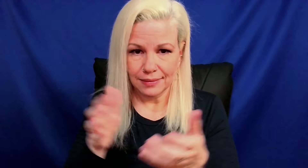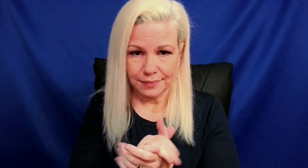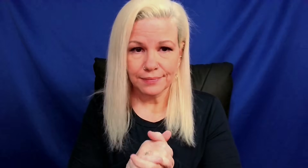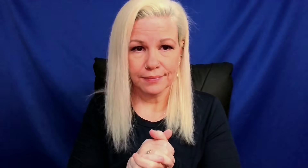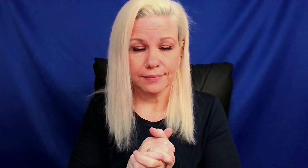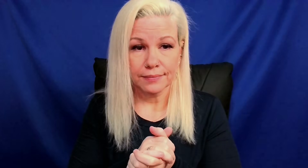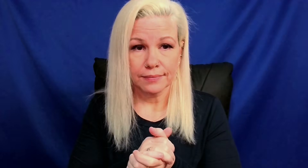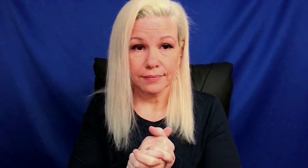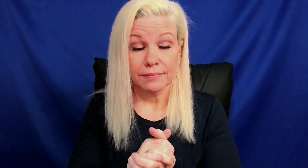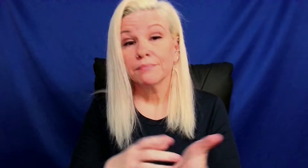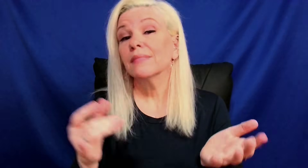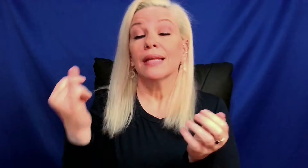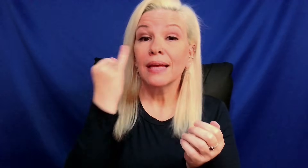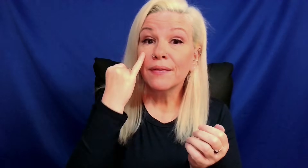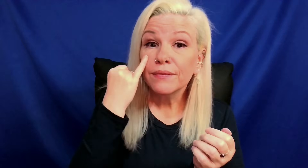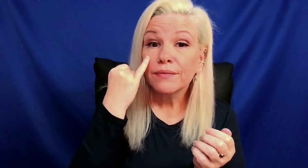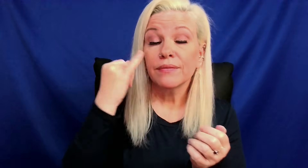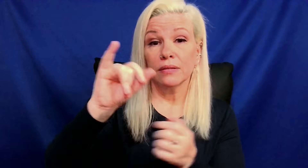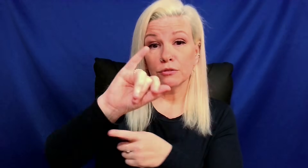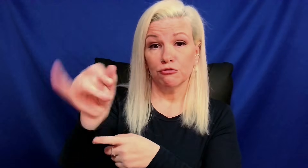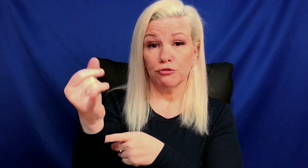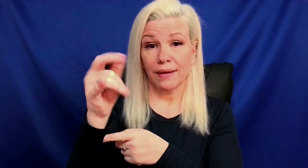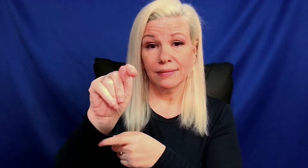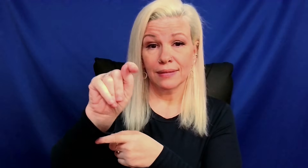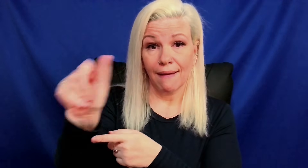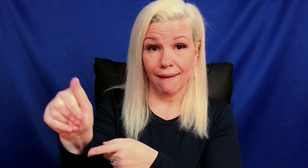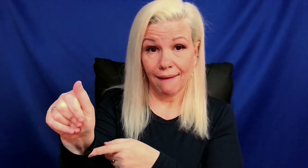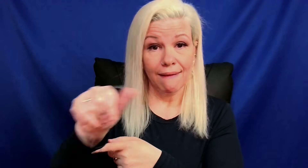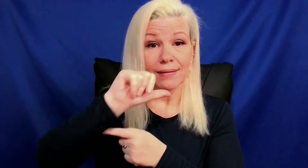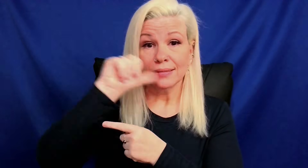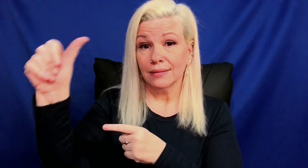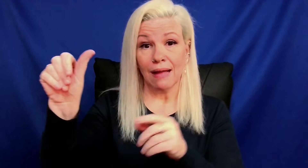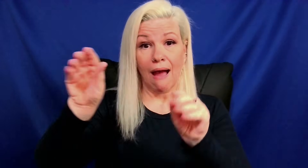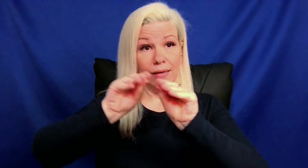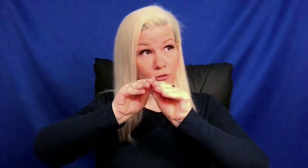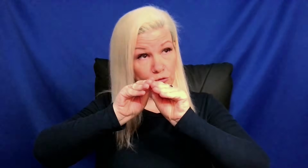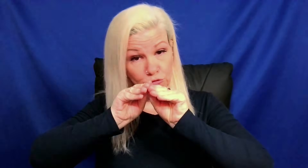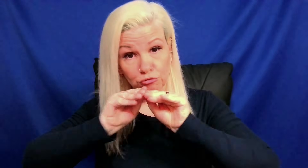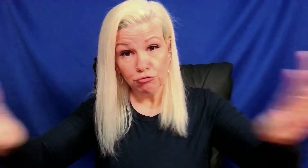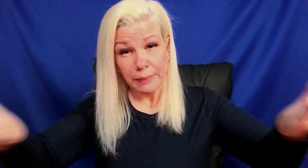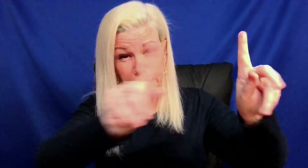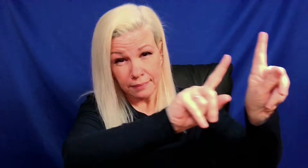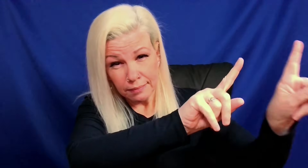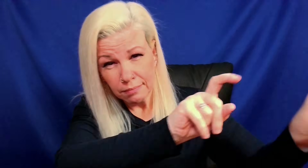If the JTA is not distributed to a large representative